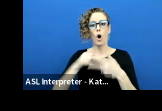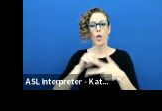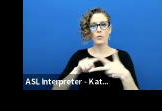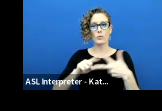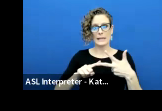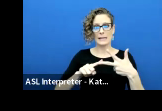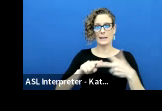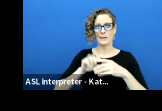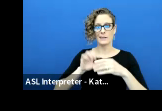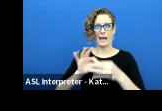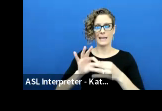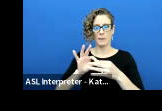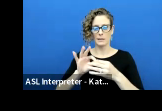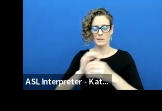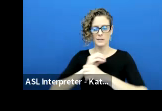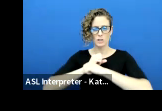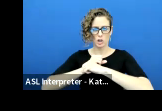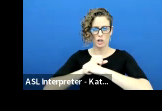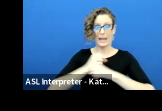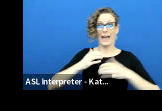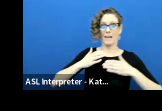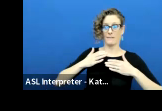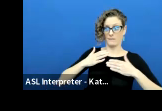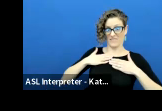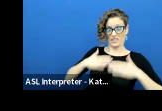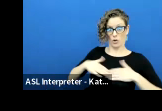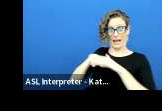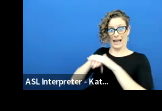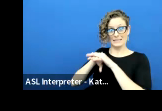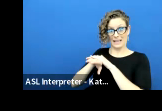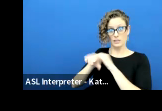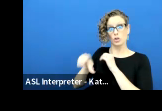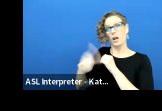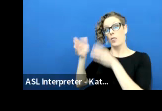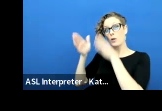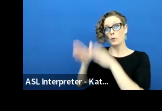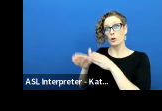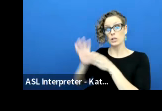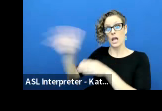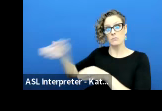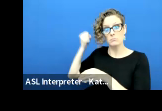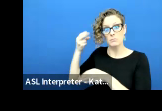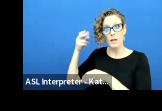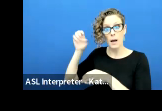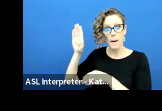you know does somebody physically have access to to the hub or other elements do they have